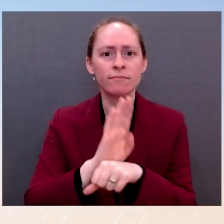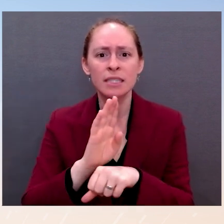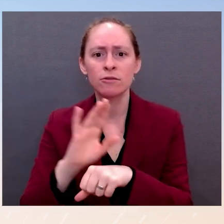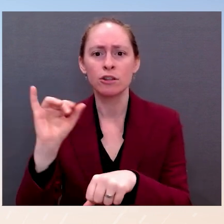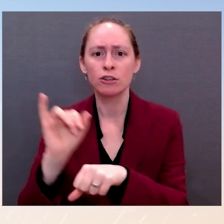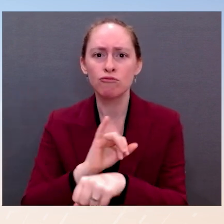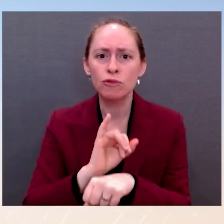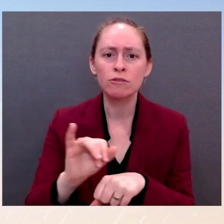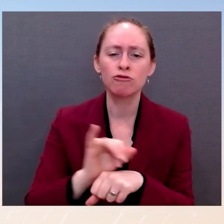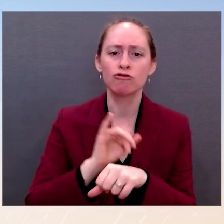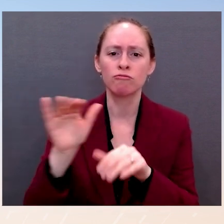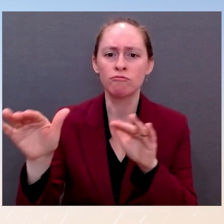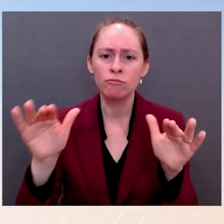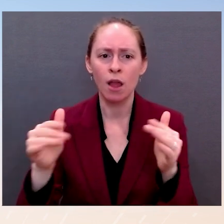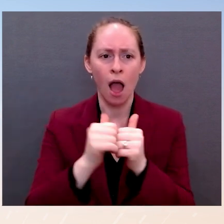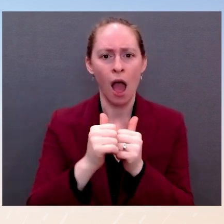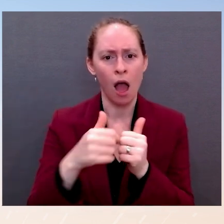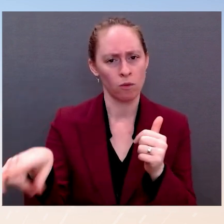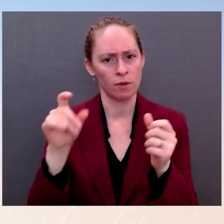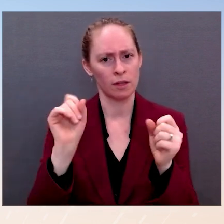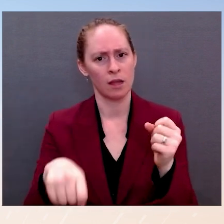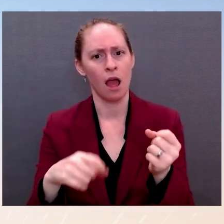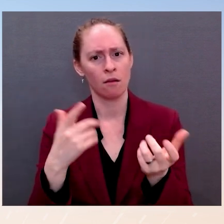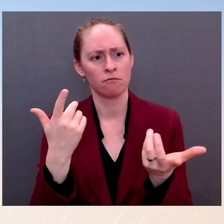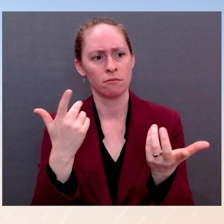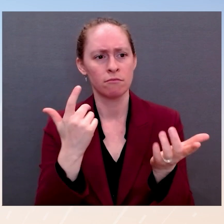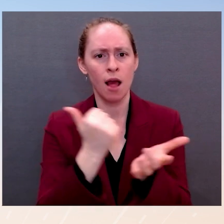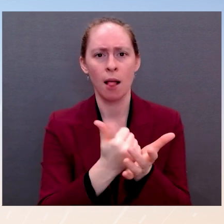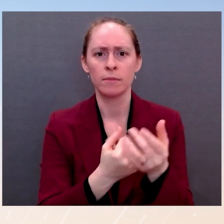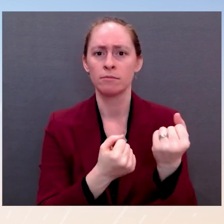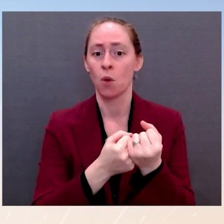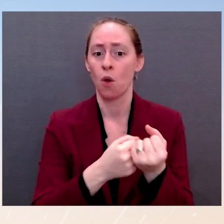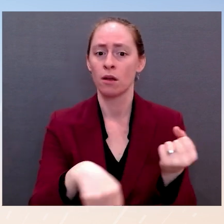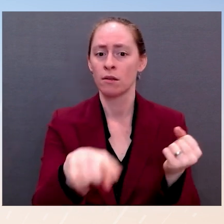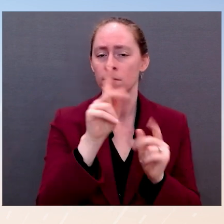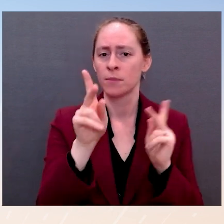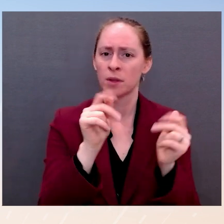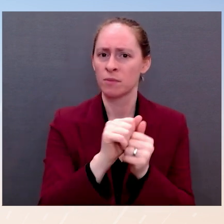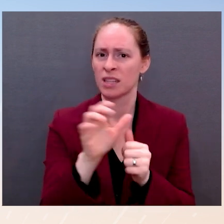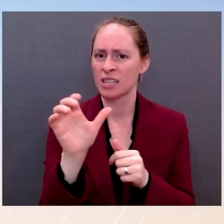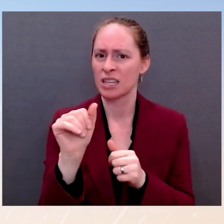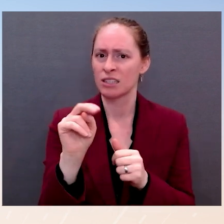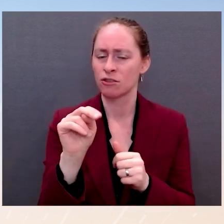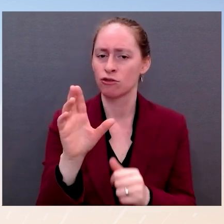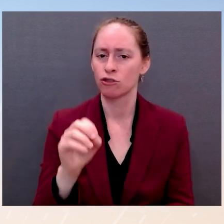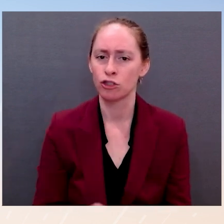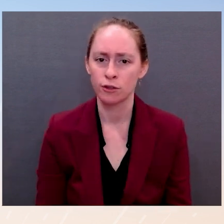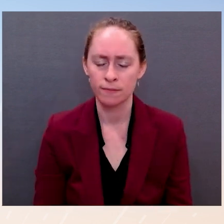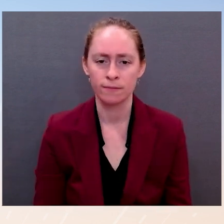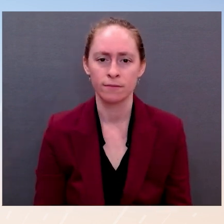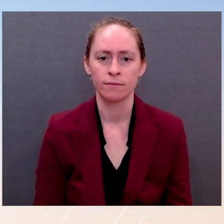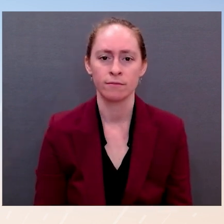To step up and take action on preventative care for cancer patients. So, you know, you've given us a really clear example